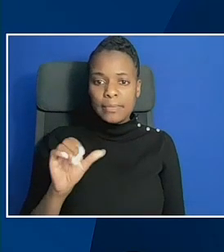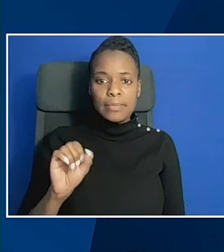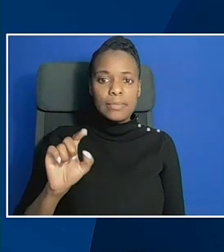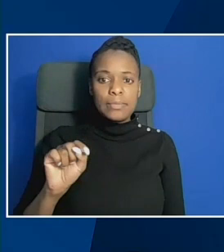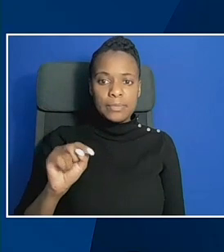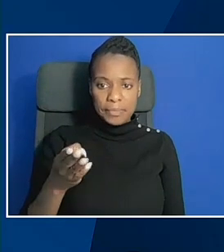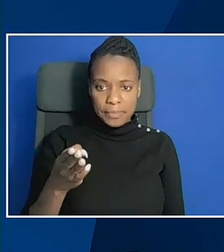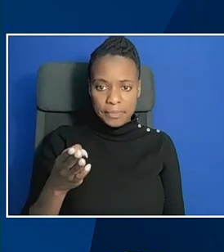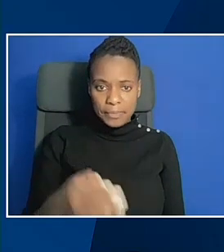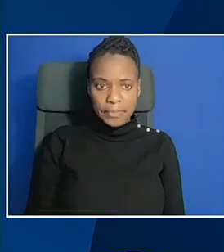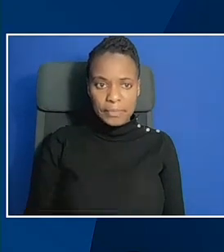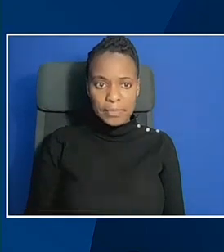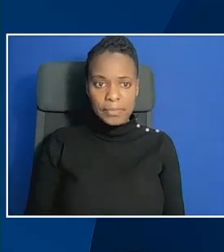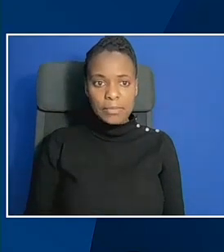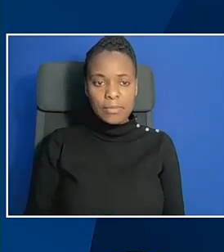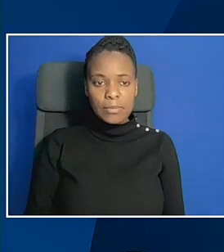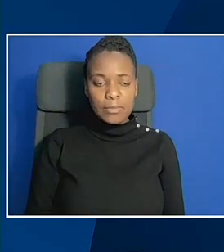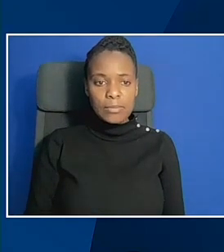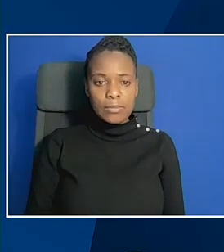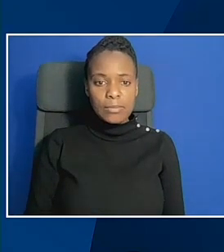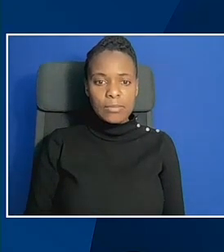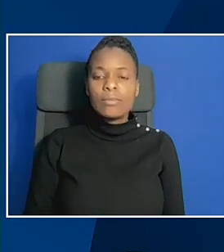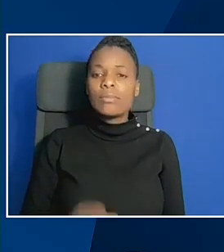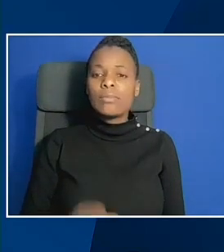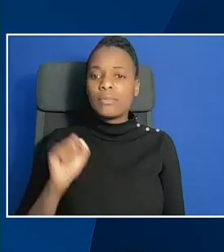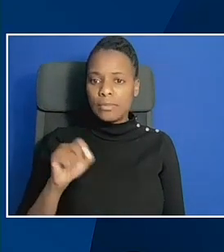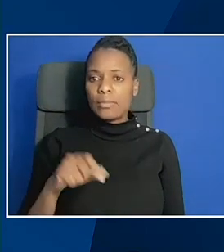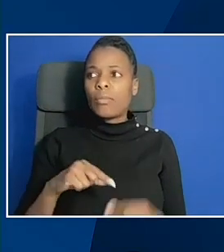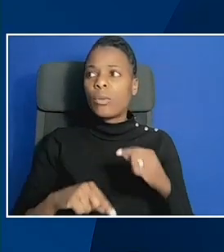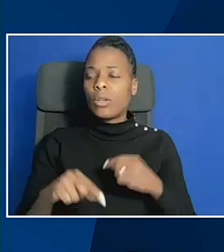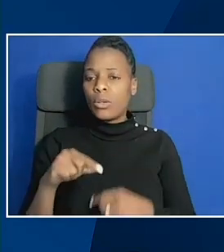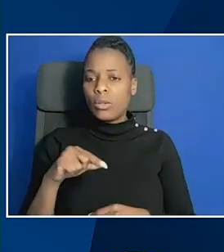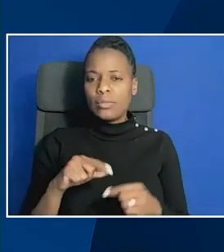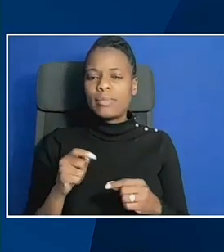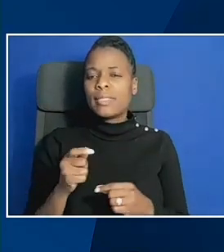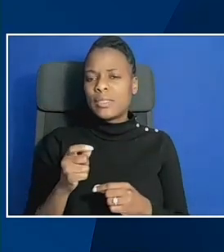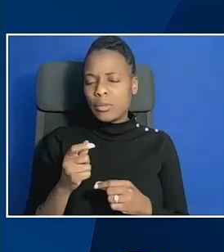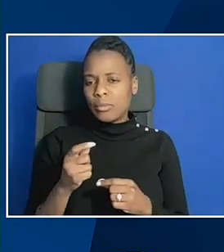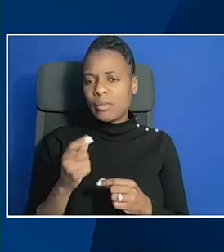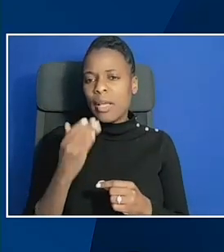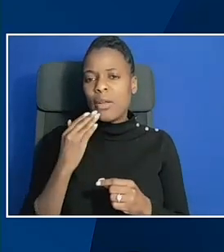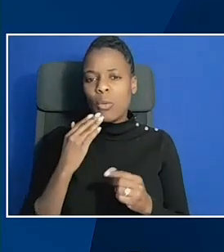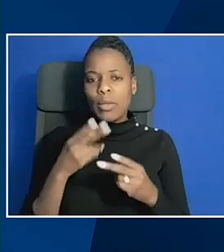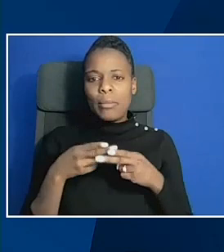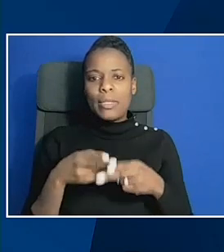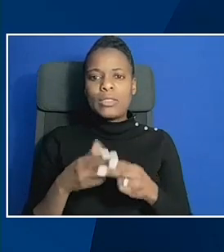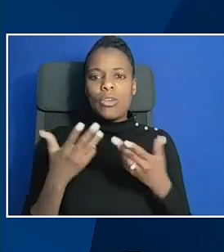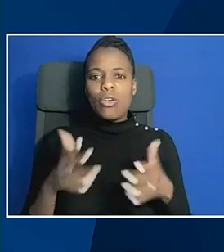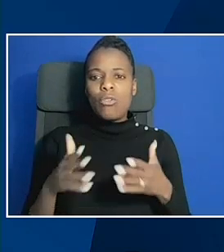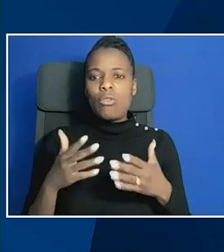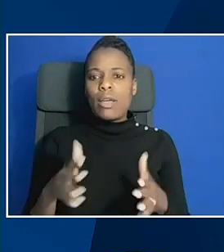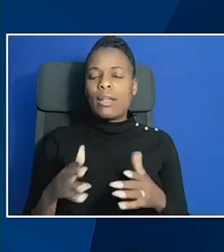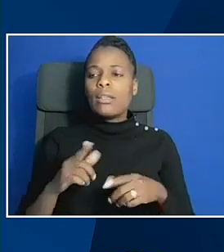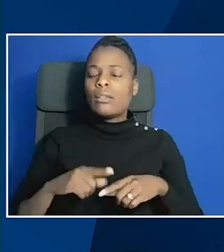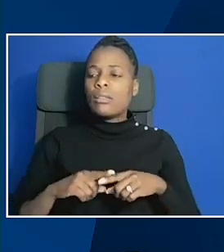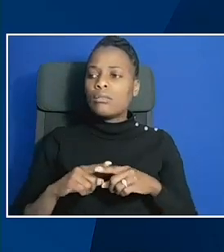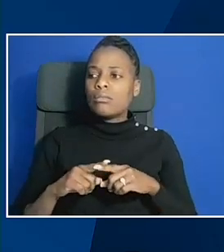Yeah. I just want to go back. I know it's a little bit of a rehash to the conversation we had earlier, but, you know, I think in order for us to have an